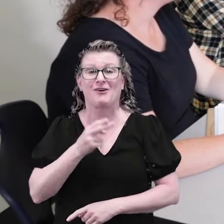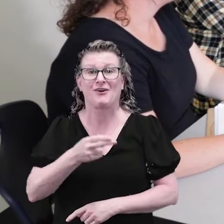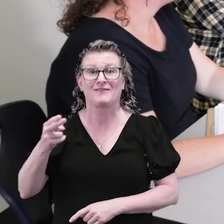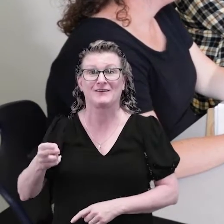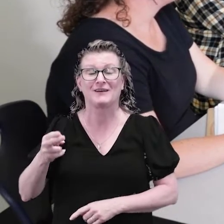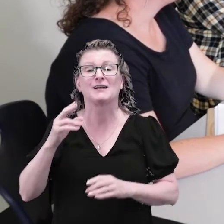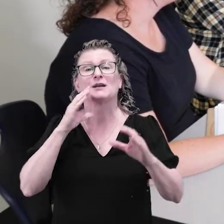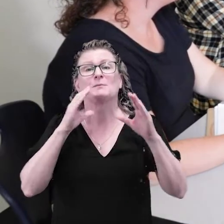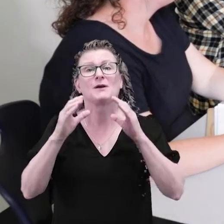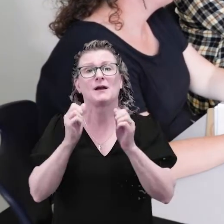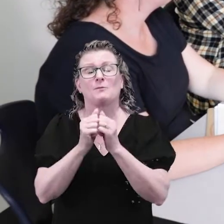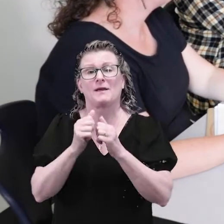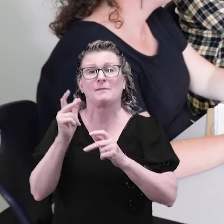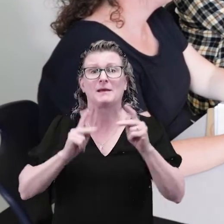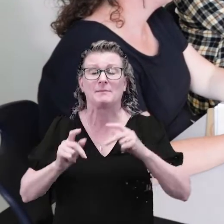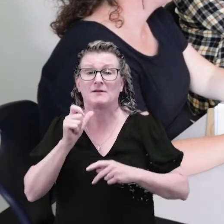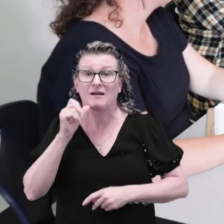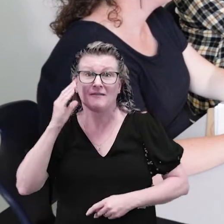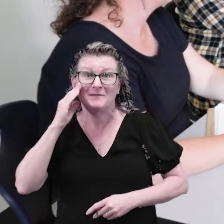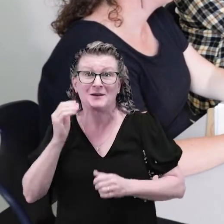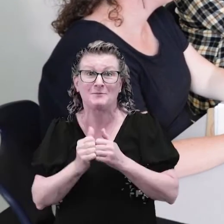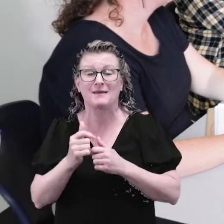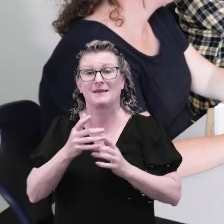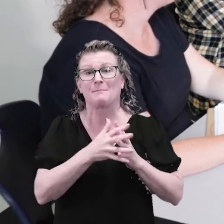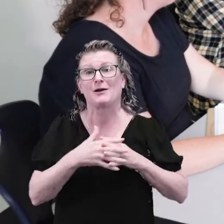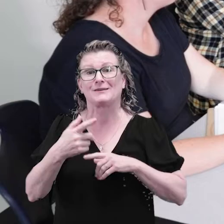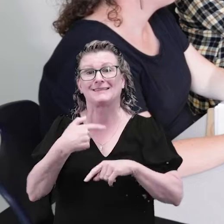and hard of hearing, communication with those who are not familiar with